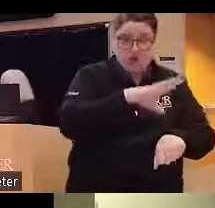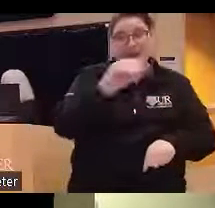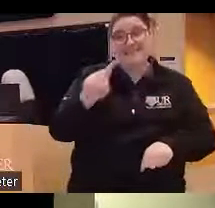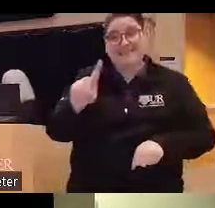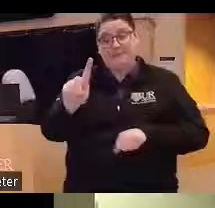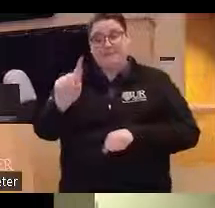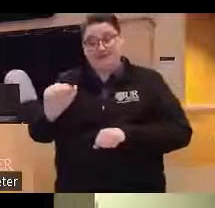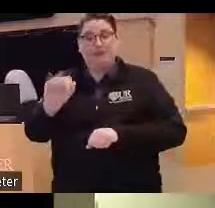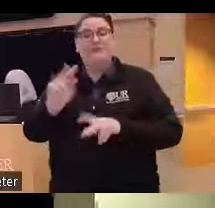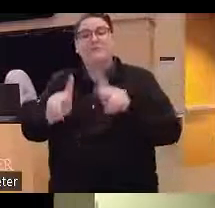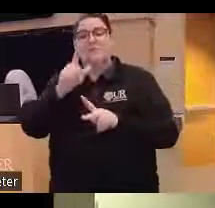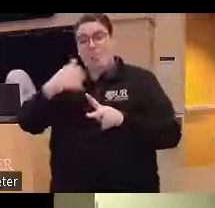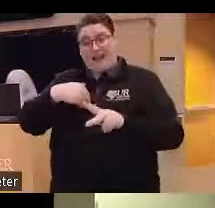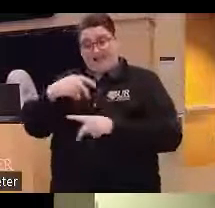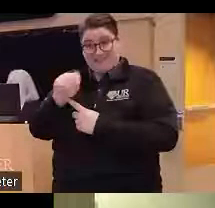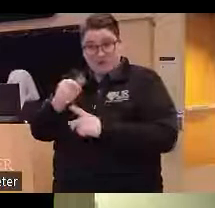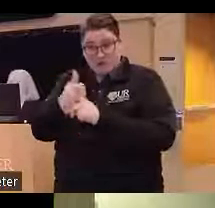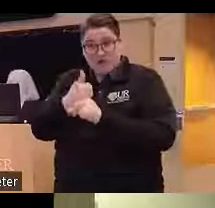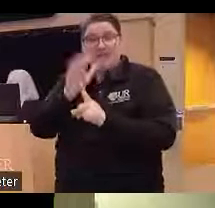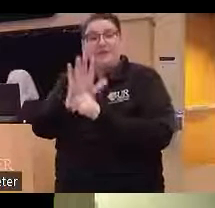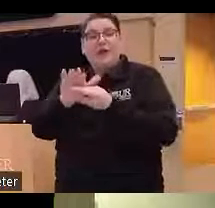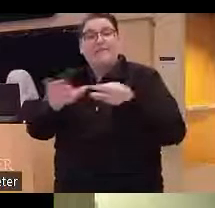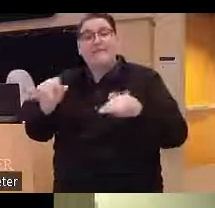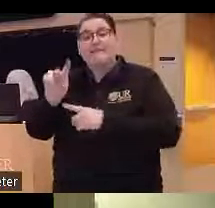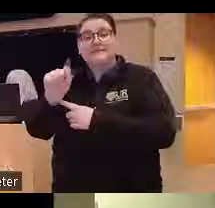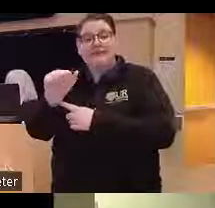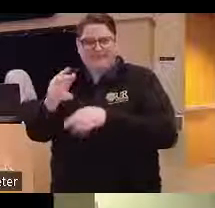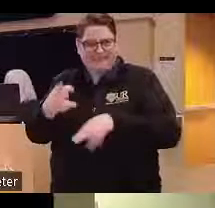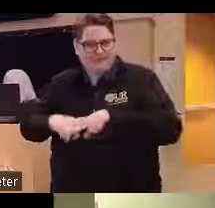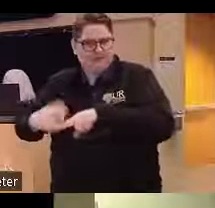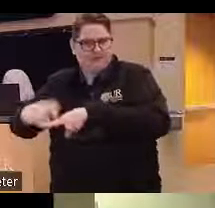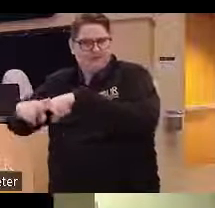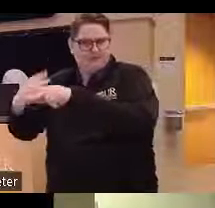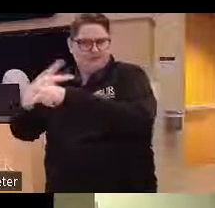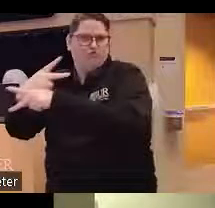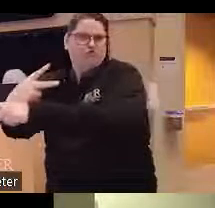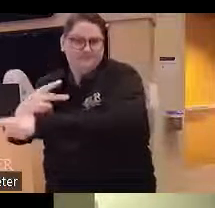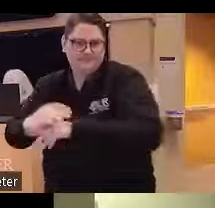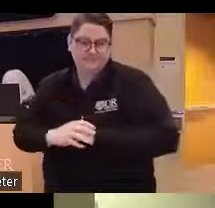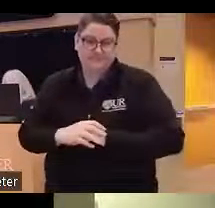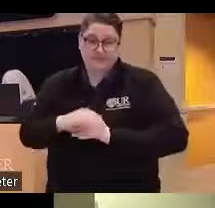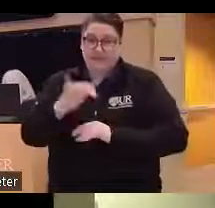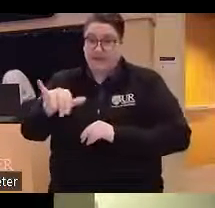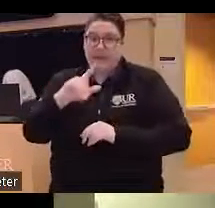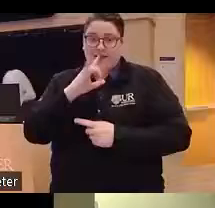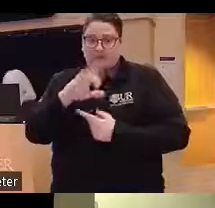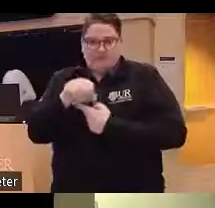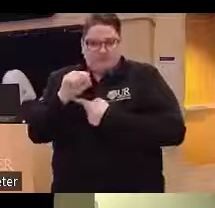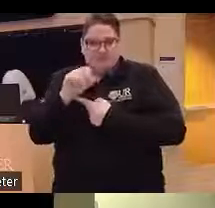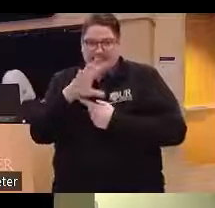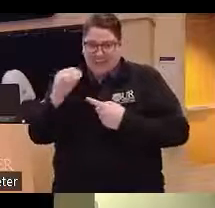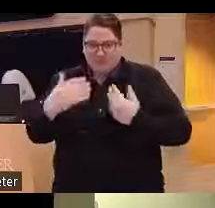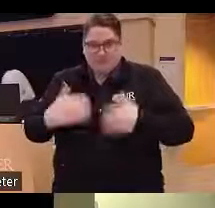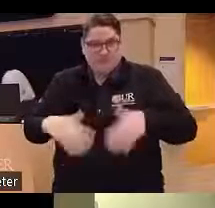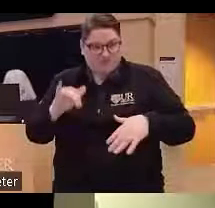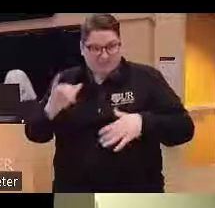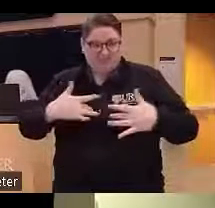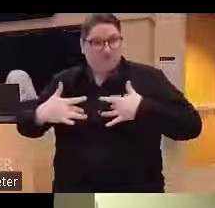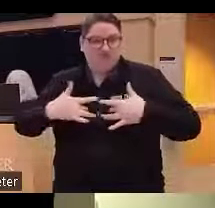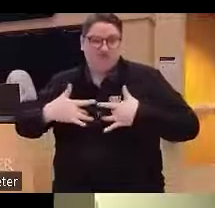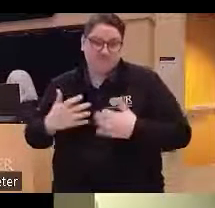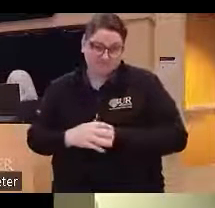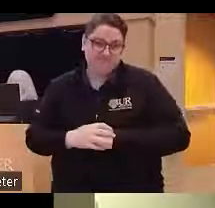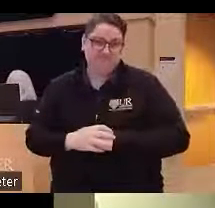the disorder is increasing um this is startling um and greatly concerning um I want to take you back